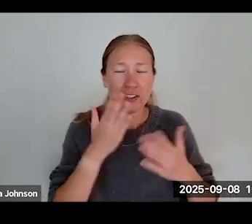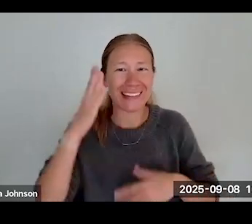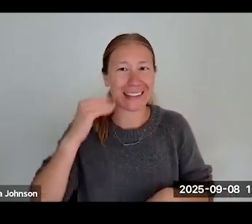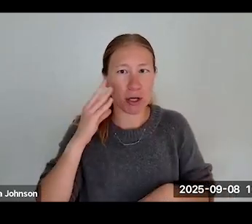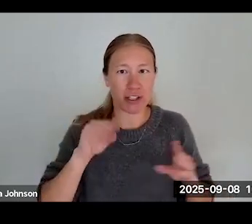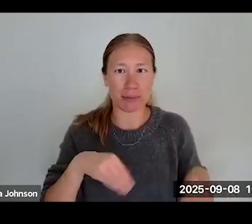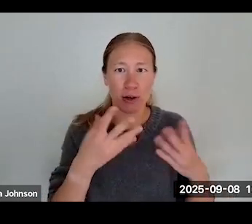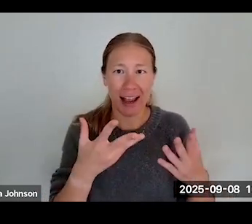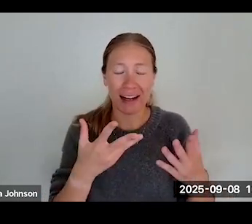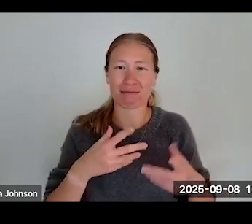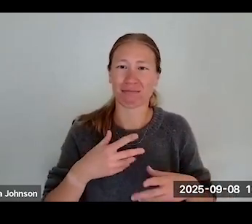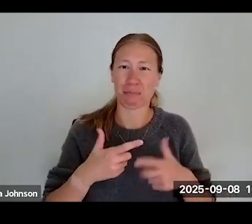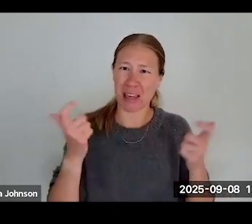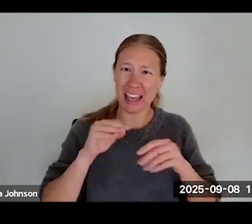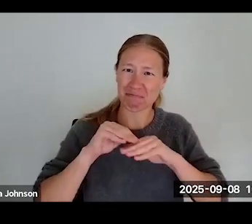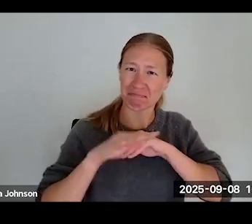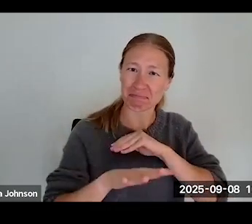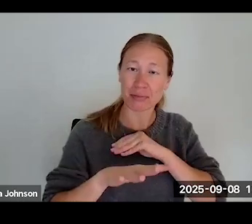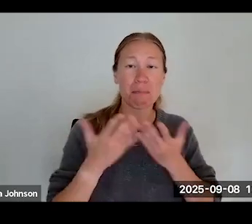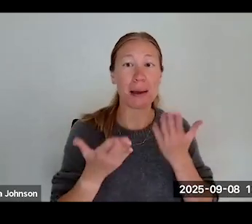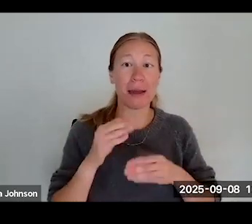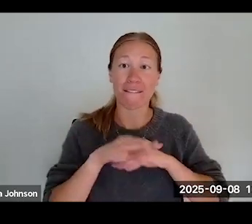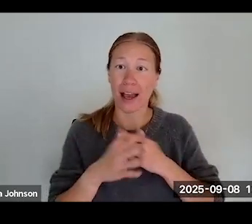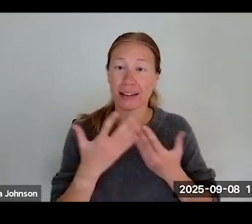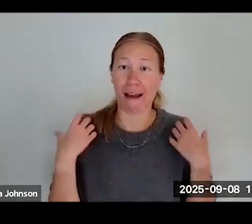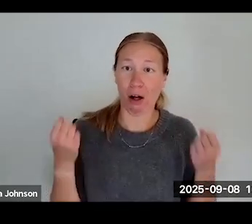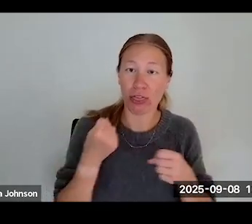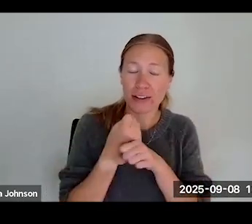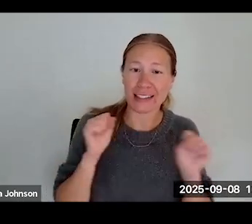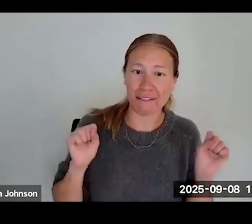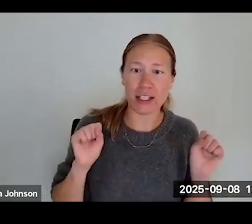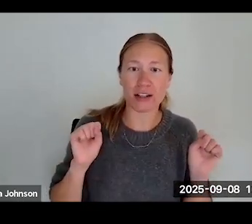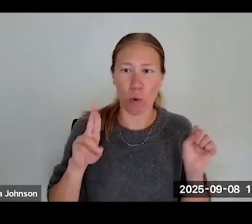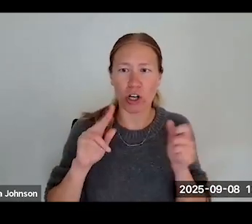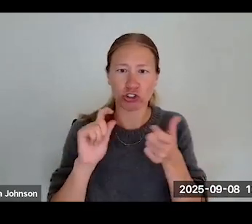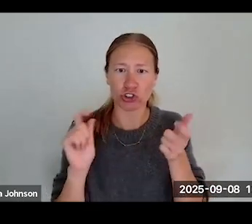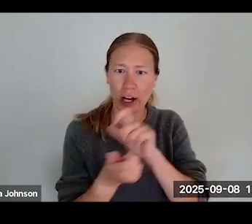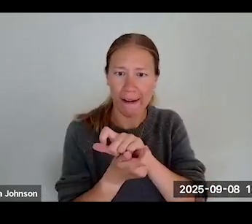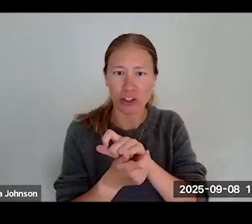significantly interfere with health or safety, or invalidate the objective of the service or program.